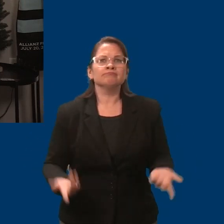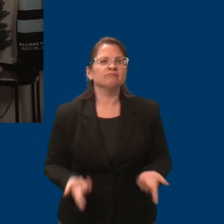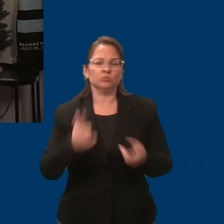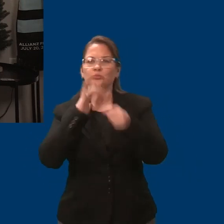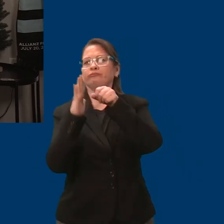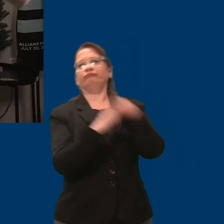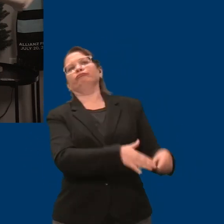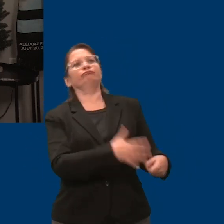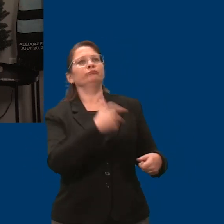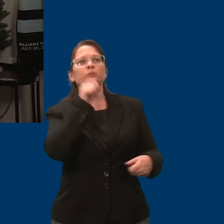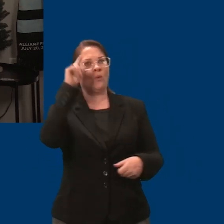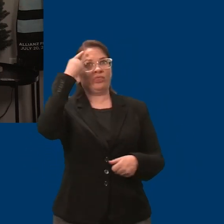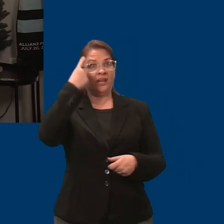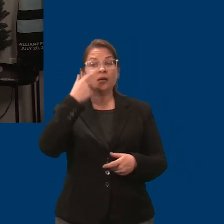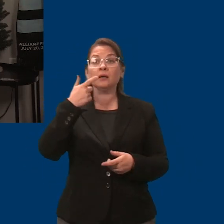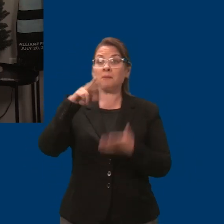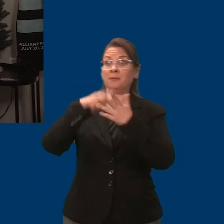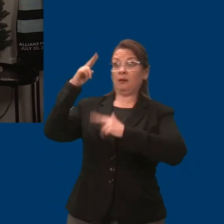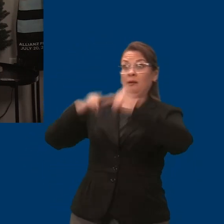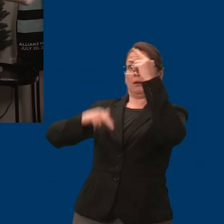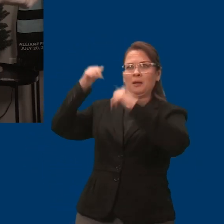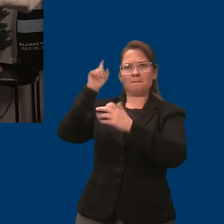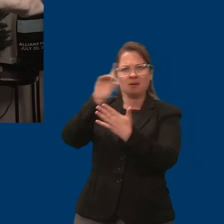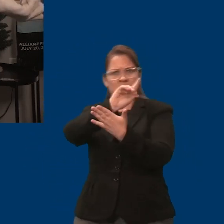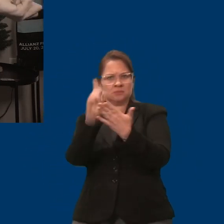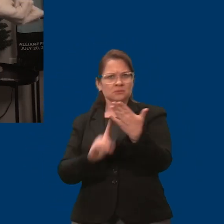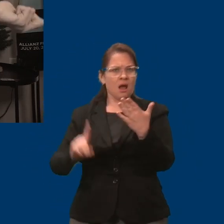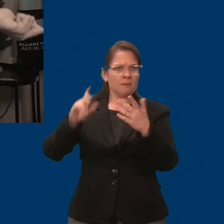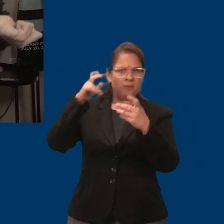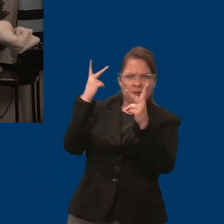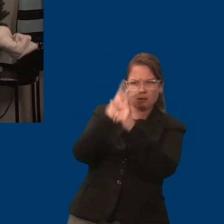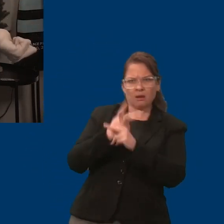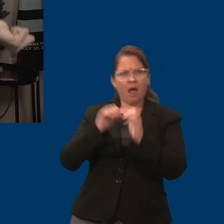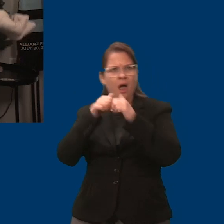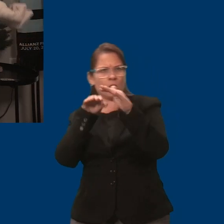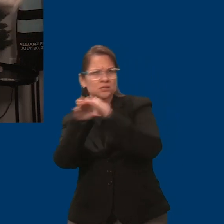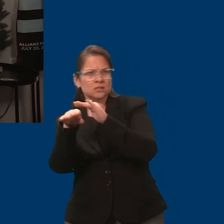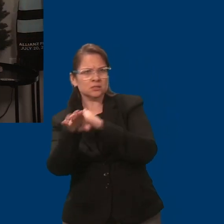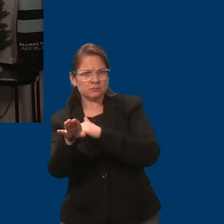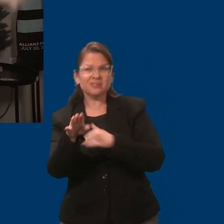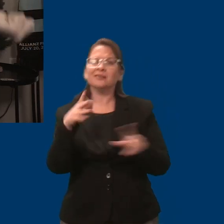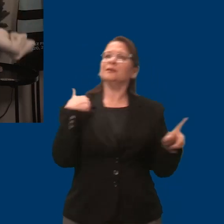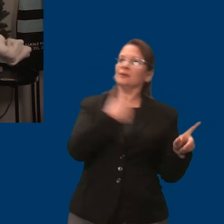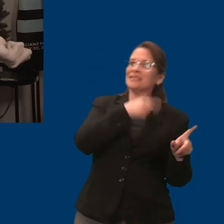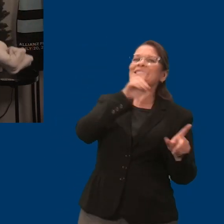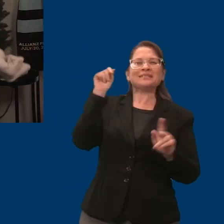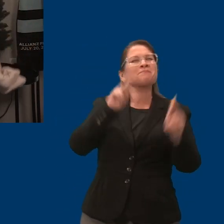and people with disabilities need to be part of that process. I eventually lucked out.